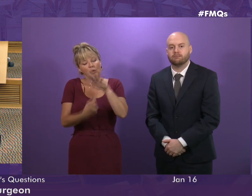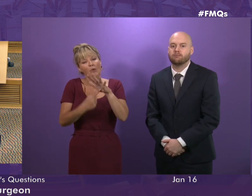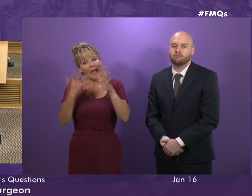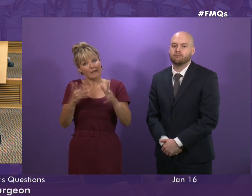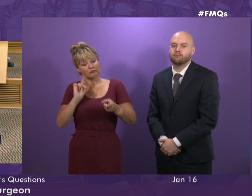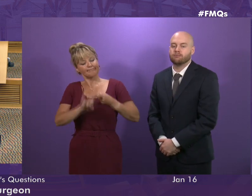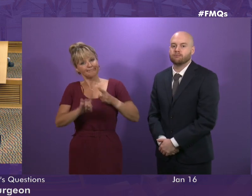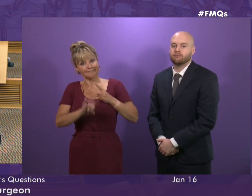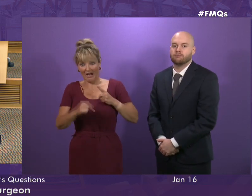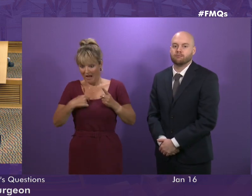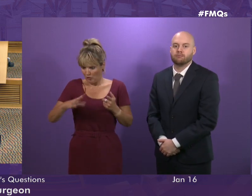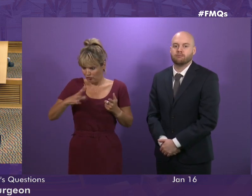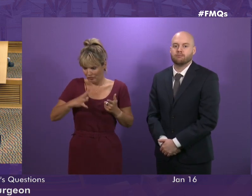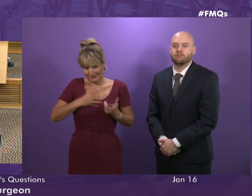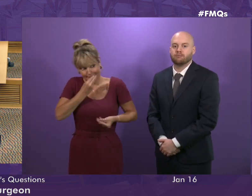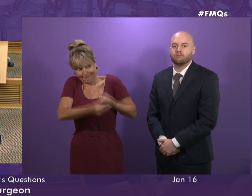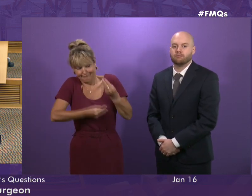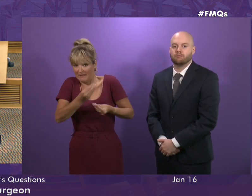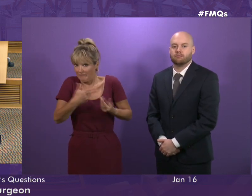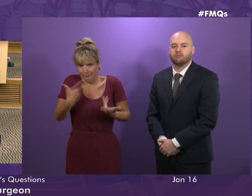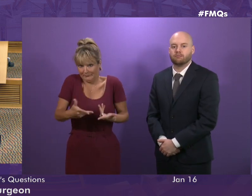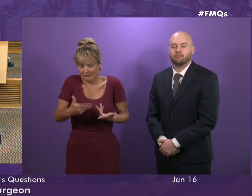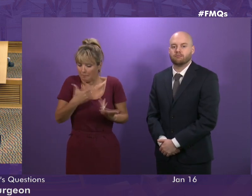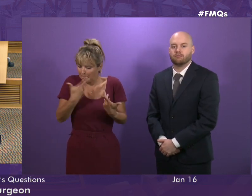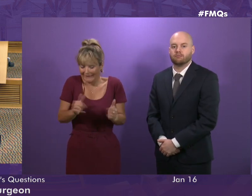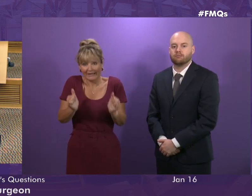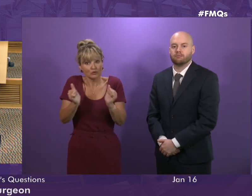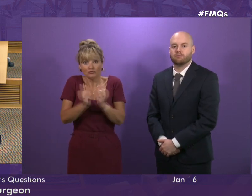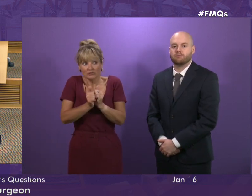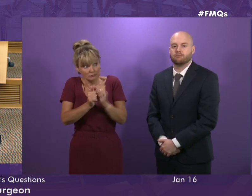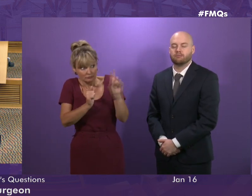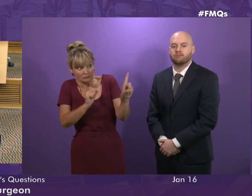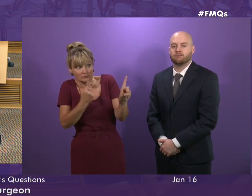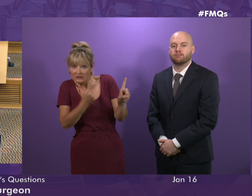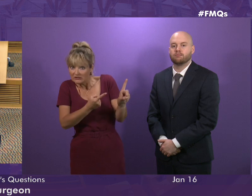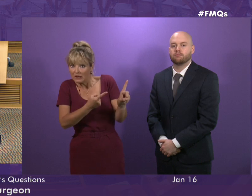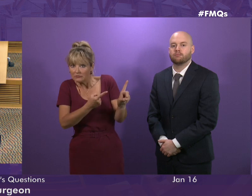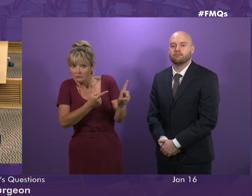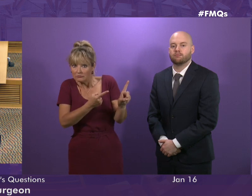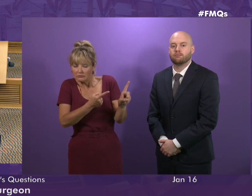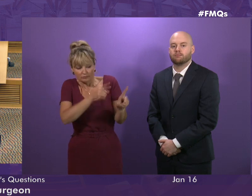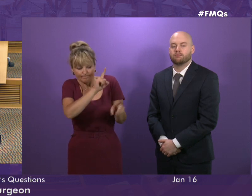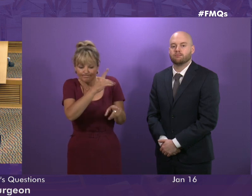I have already set out. I very much agree with Peter Chapman’s comments